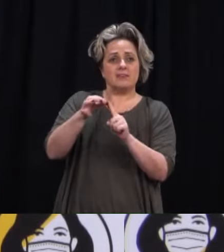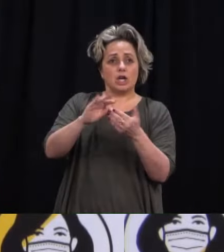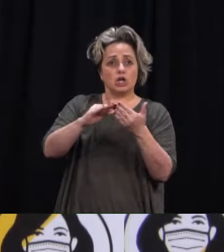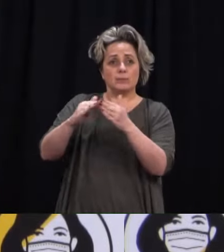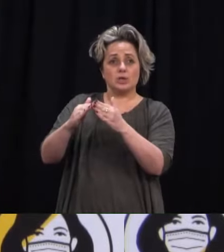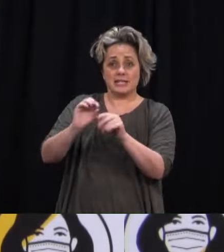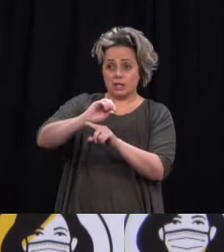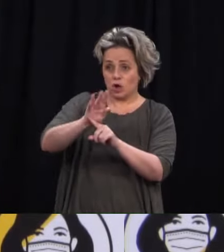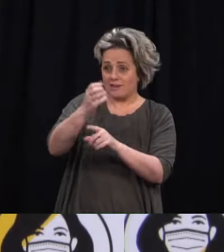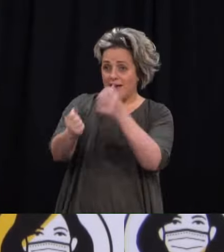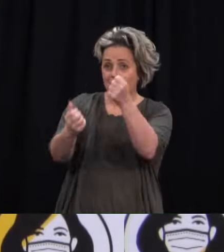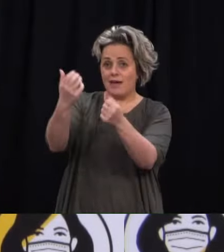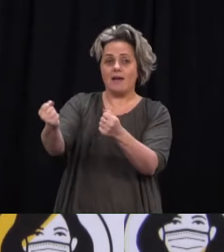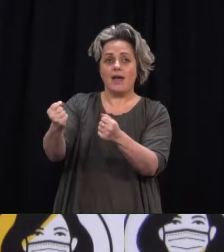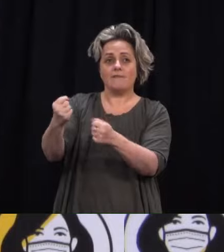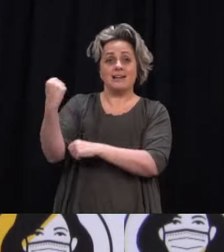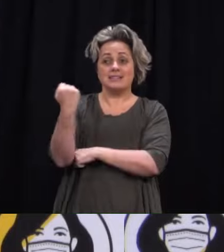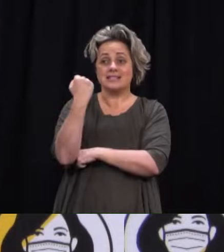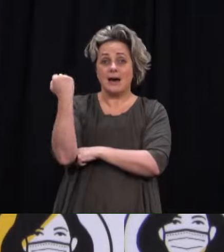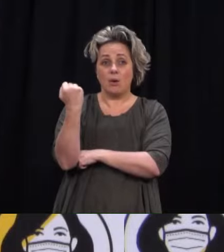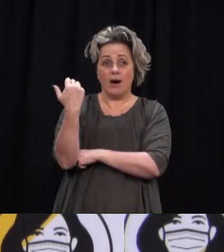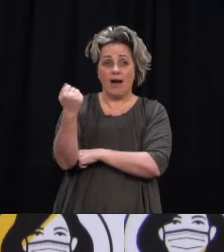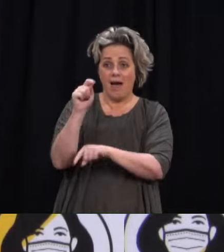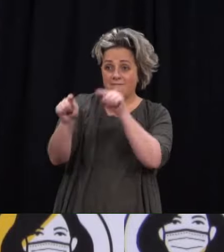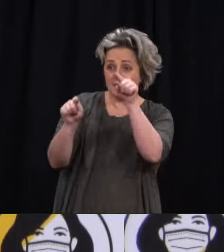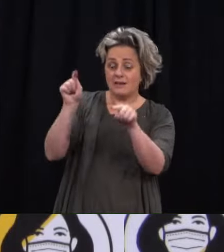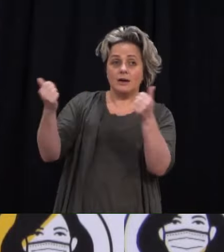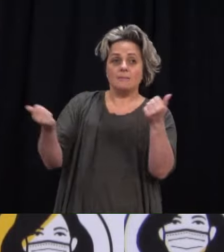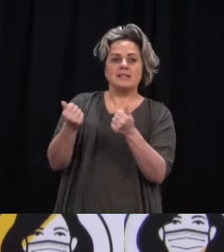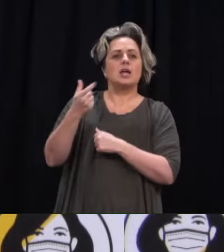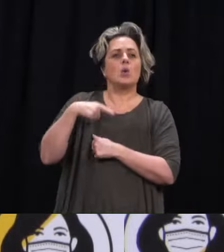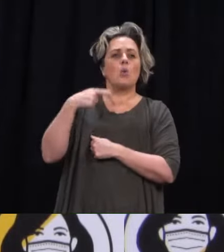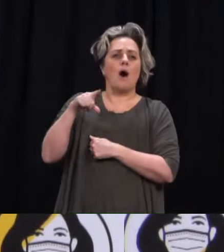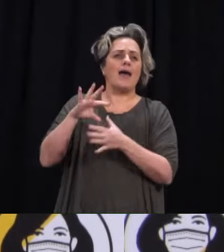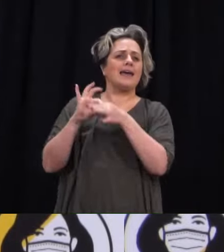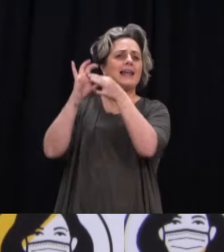Well, what I can say is that